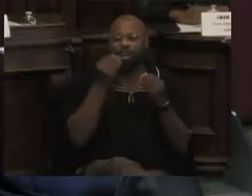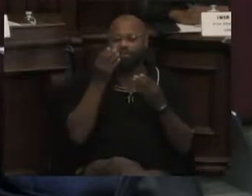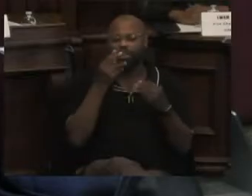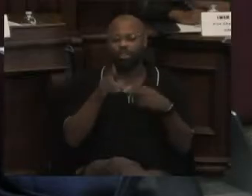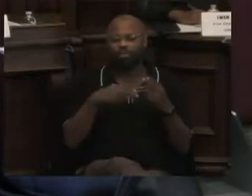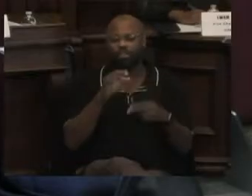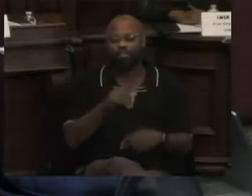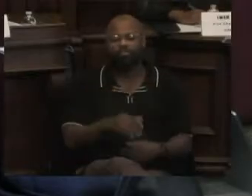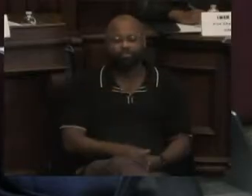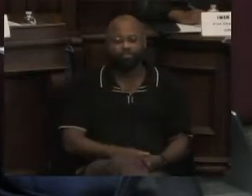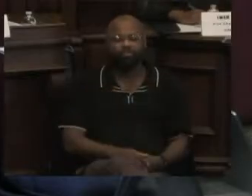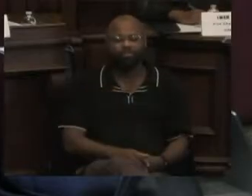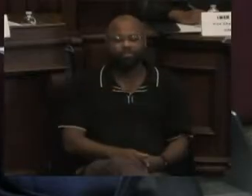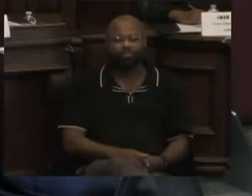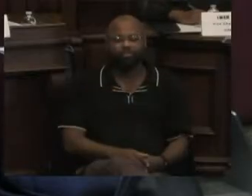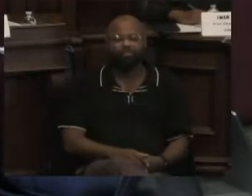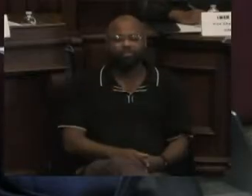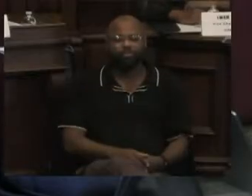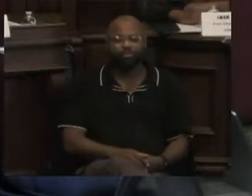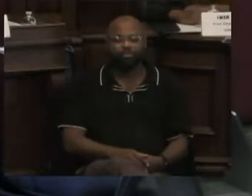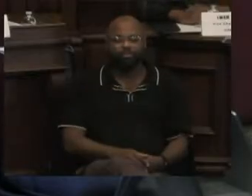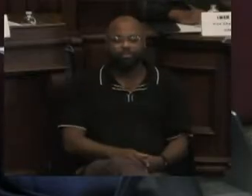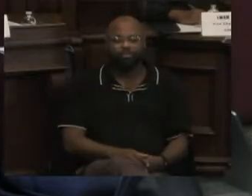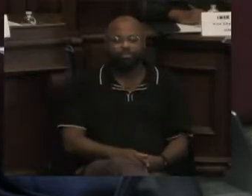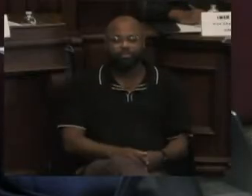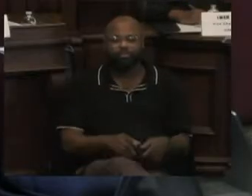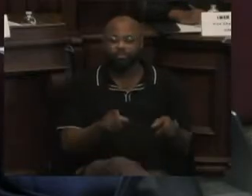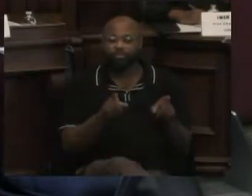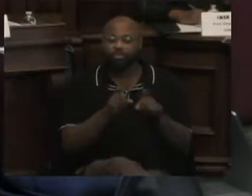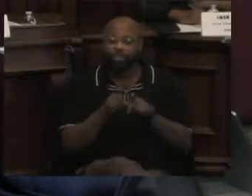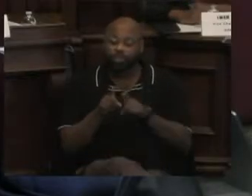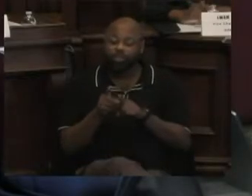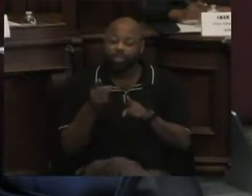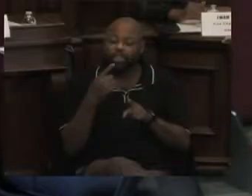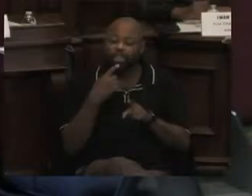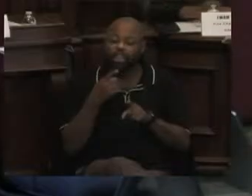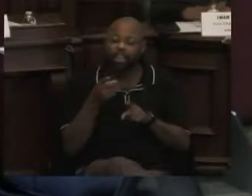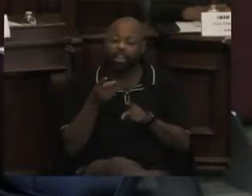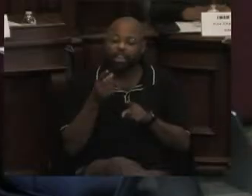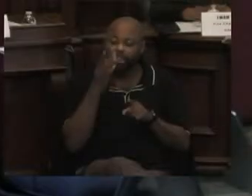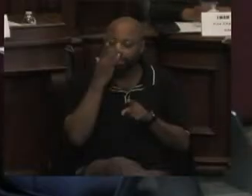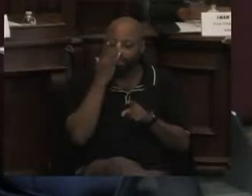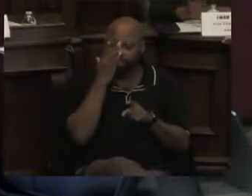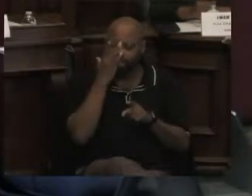it's due. So I revised the draft to include more